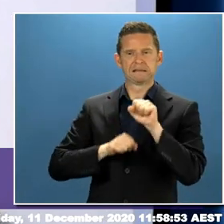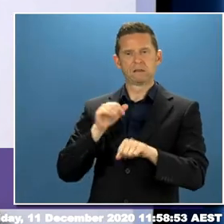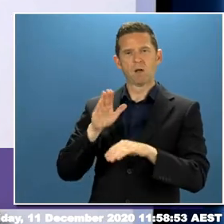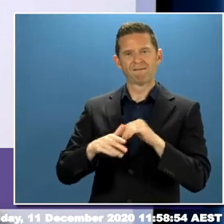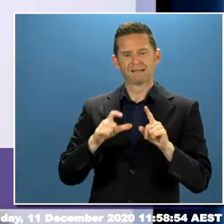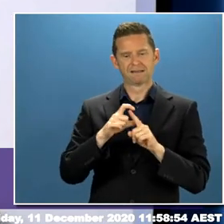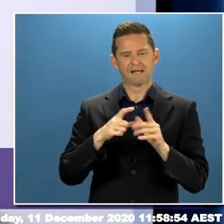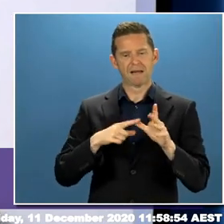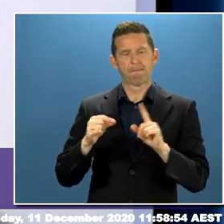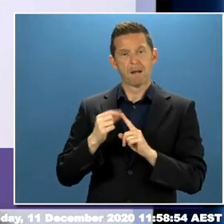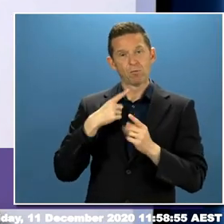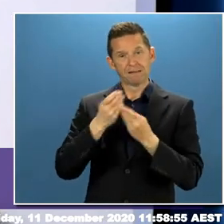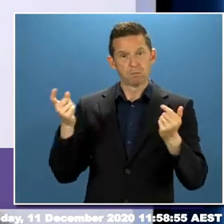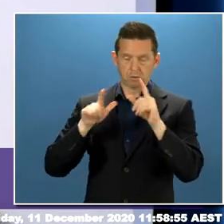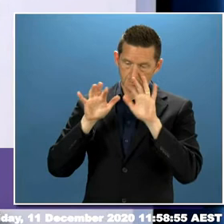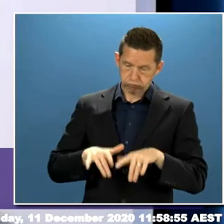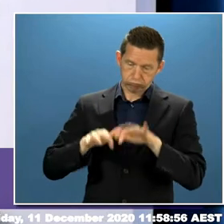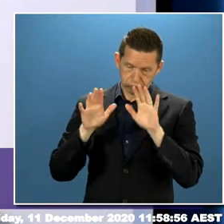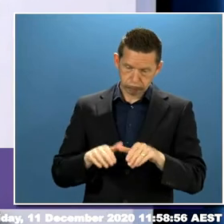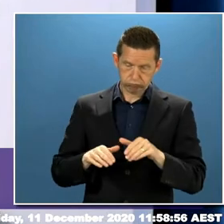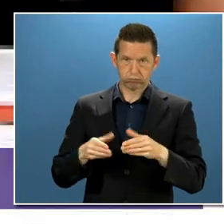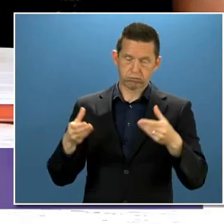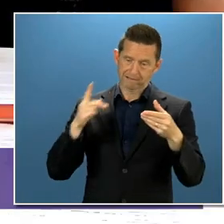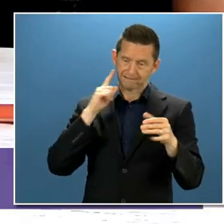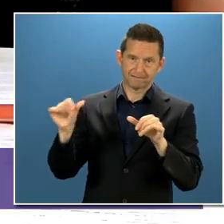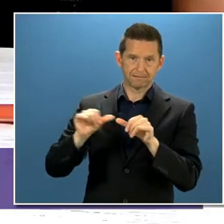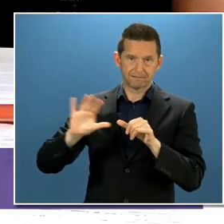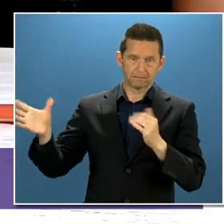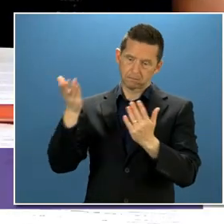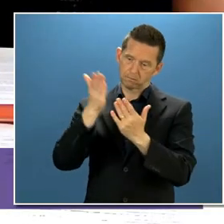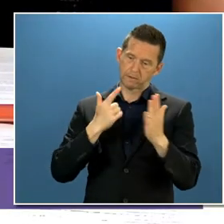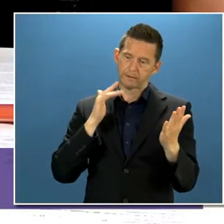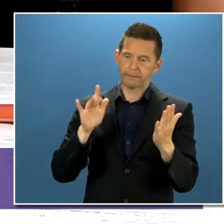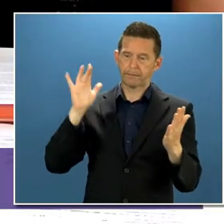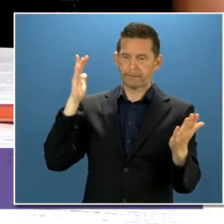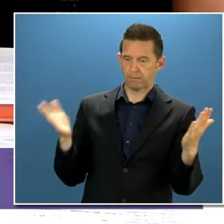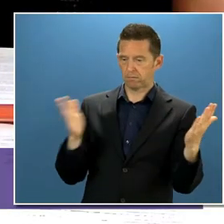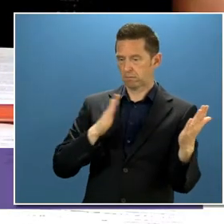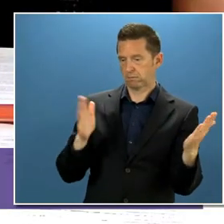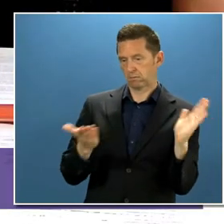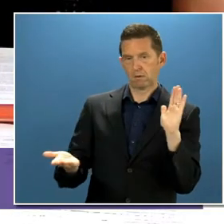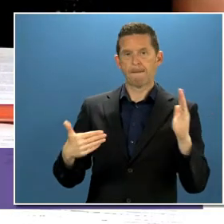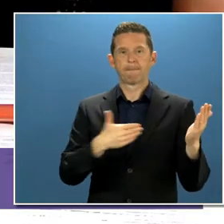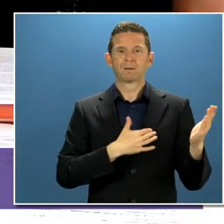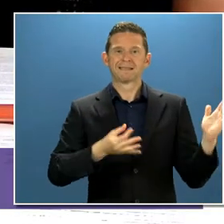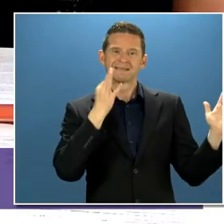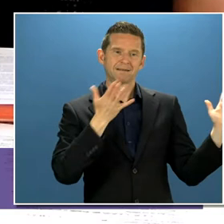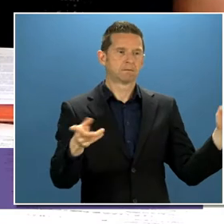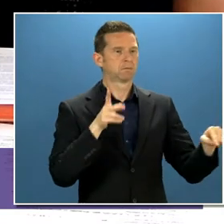lot of energy into drafting an action plan and it looks good, and you have a glossy brochure and have a morning tea and it's fabulous, and then 2 years